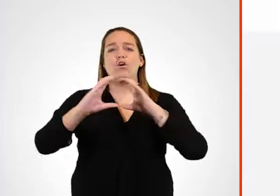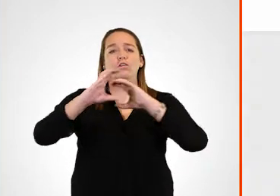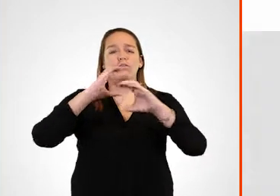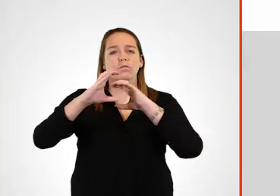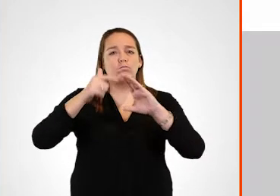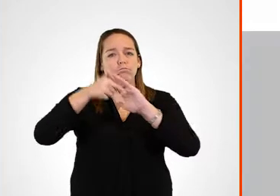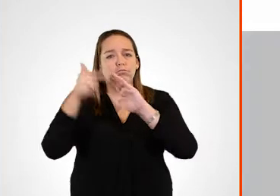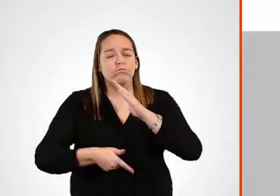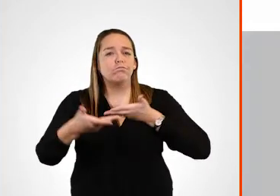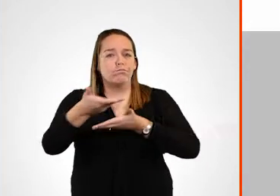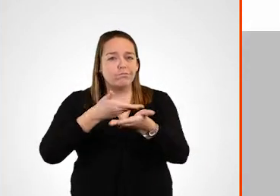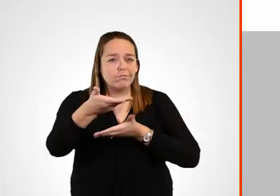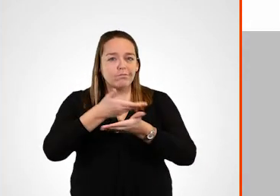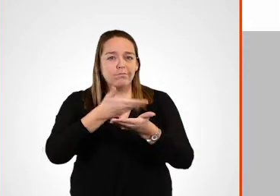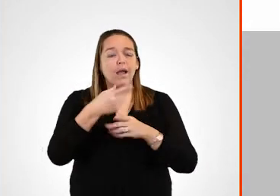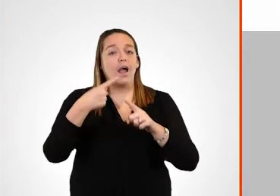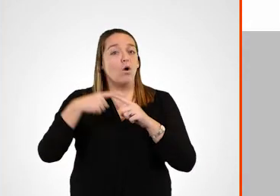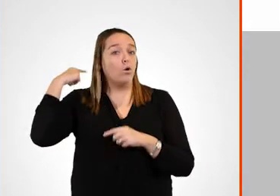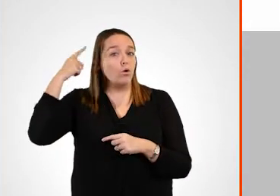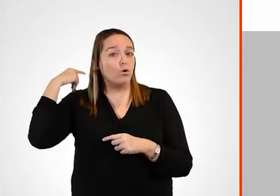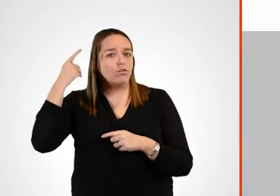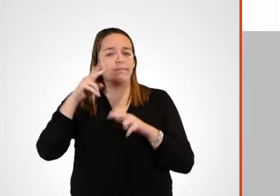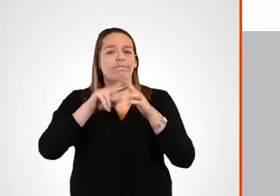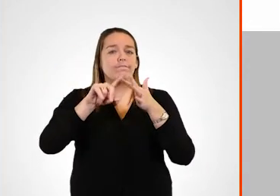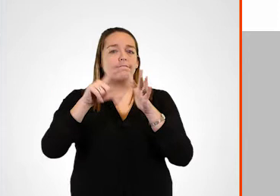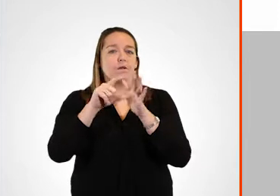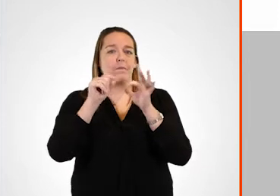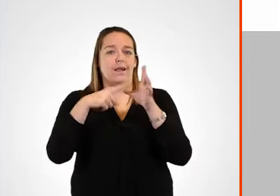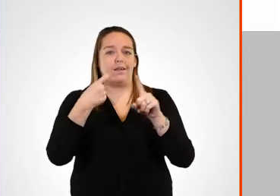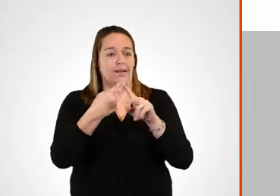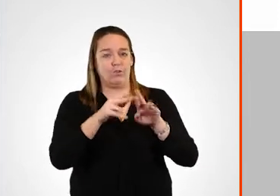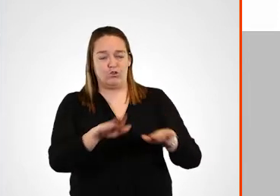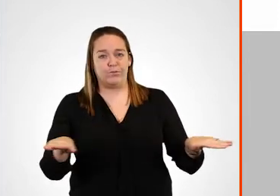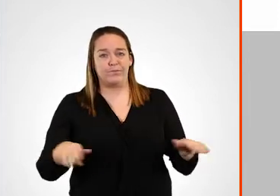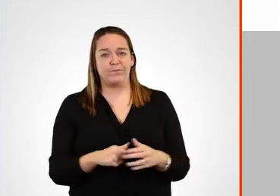speech and auditory feedback for the child, thereby increasing